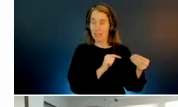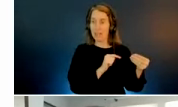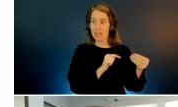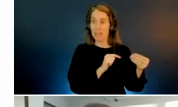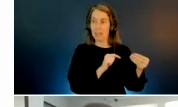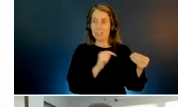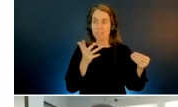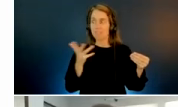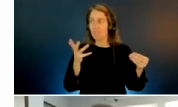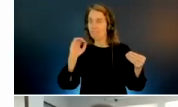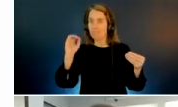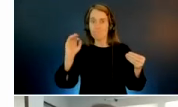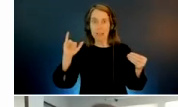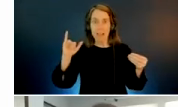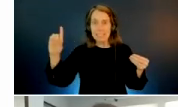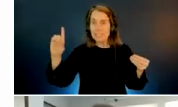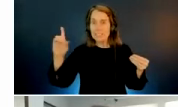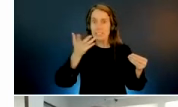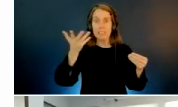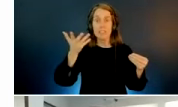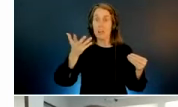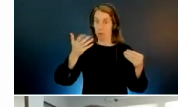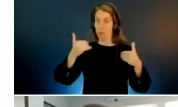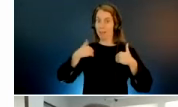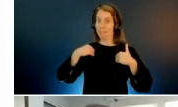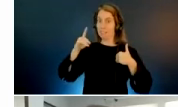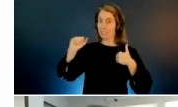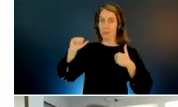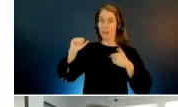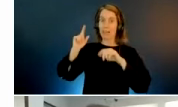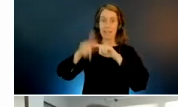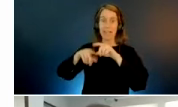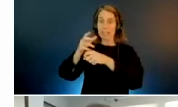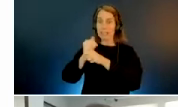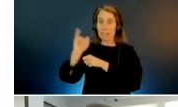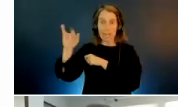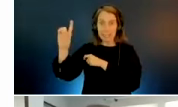ID disability is a is an acceptable reason for that you can sell out a form and cast